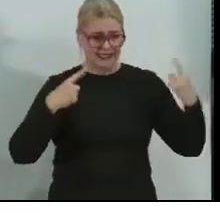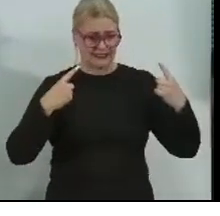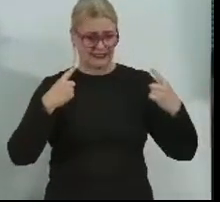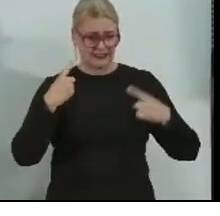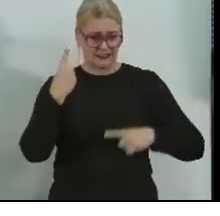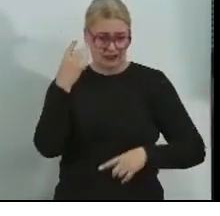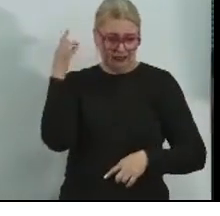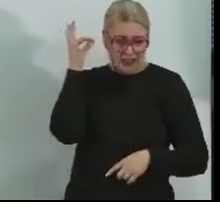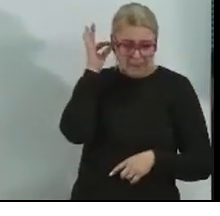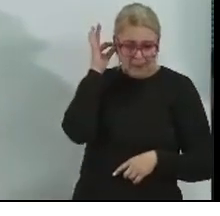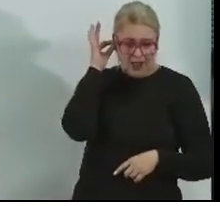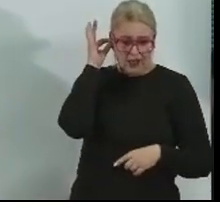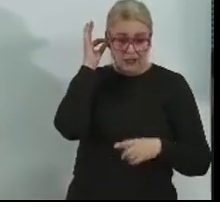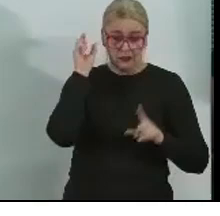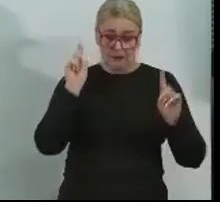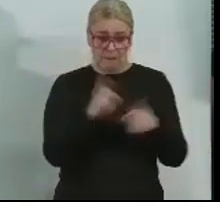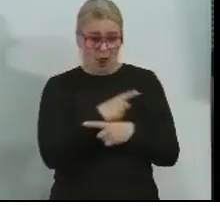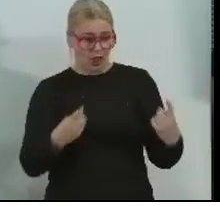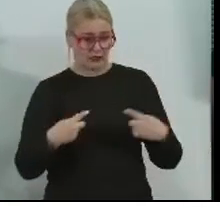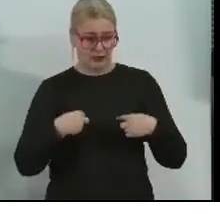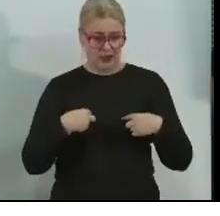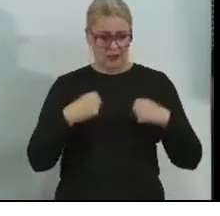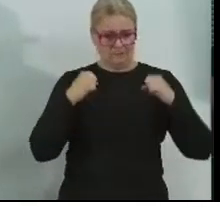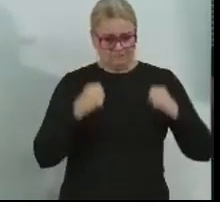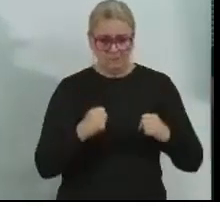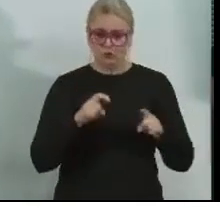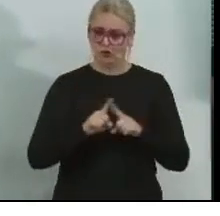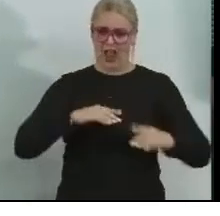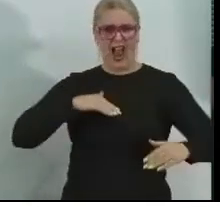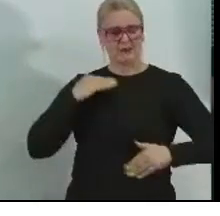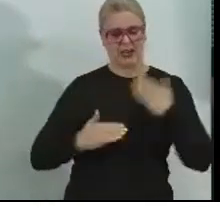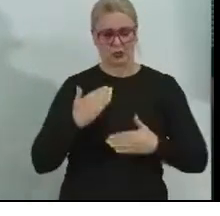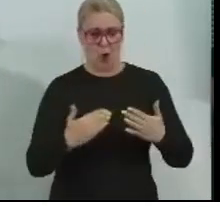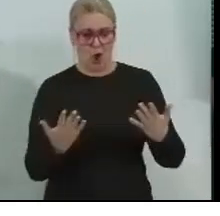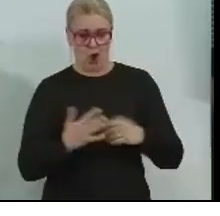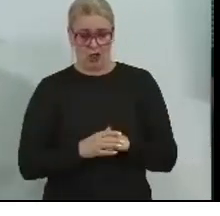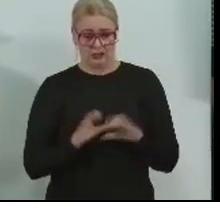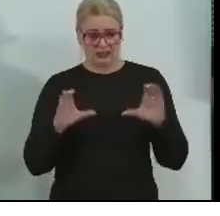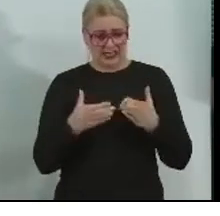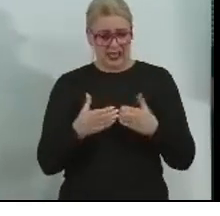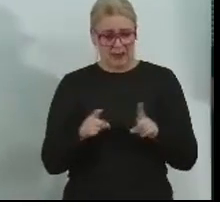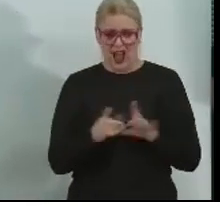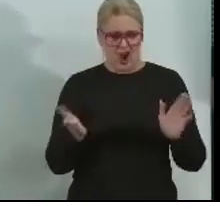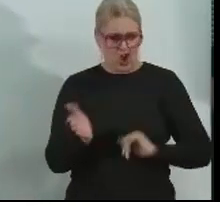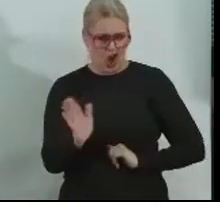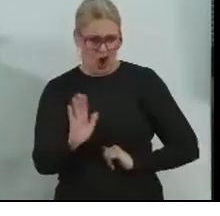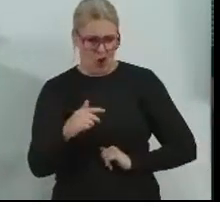So instead of having a earpiece, I had headphones. Instead of having the producers talking to me